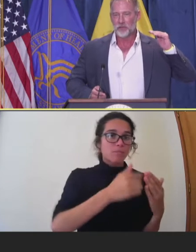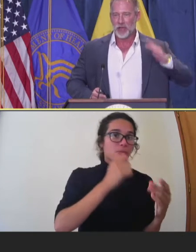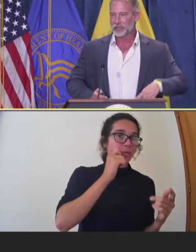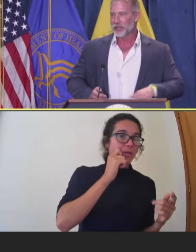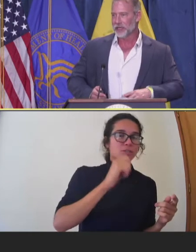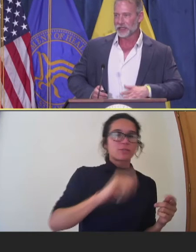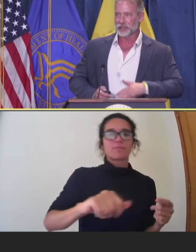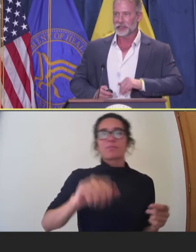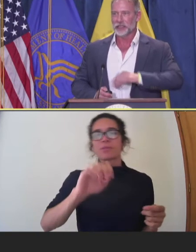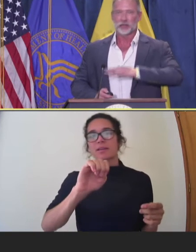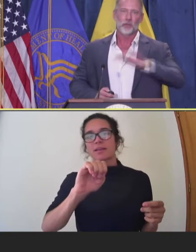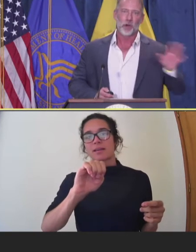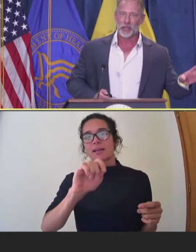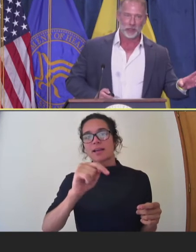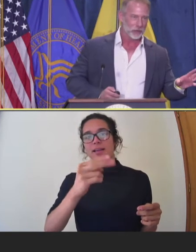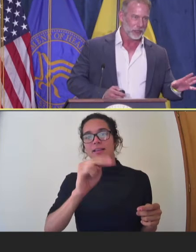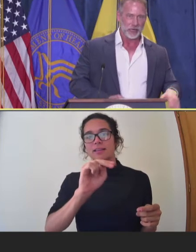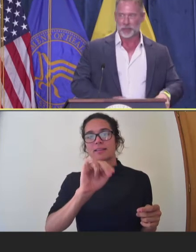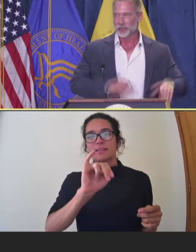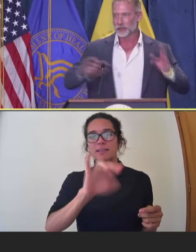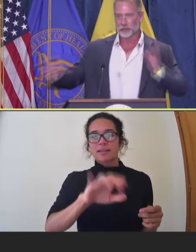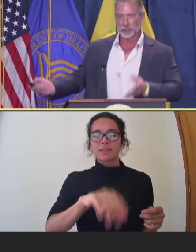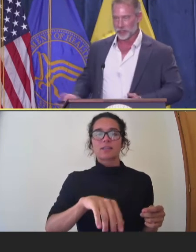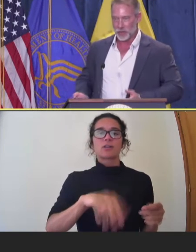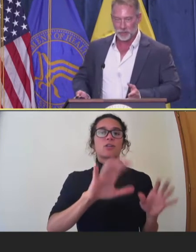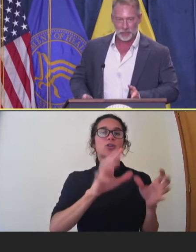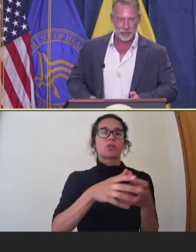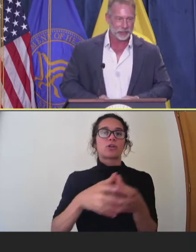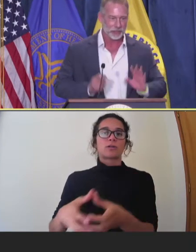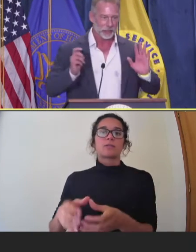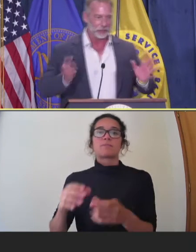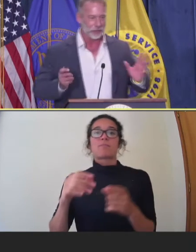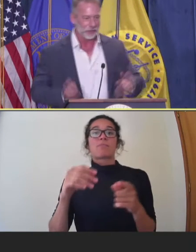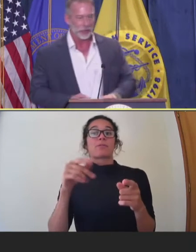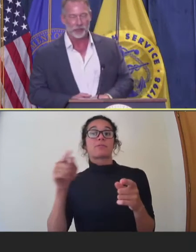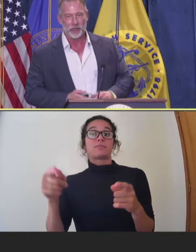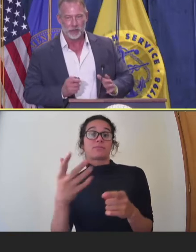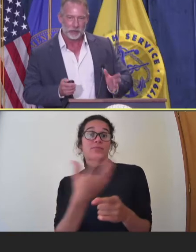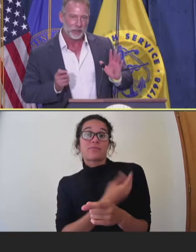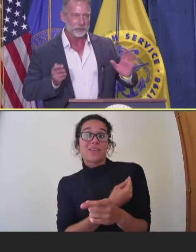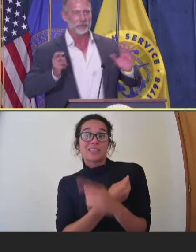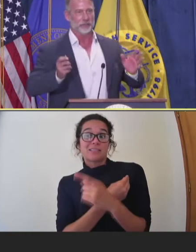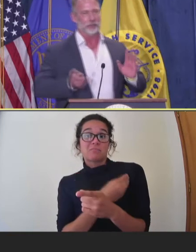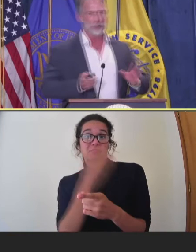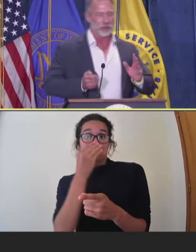vaccine hesitancy is way lower in gay men than the rest of the population. So, you know, it could